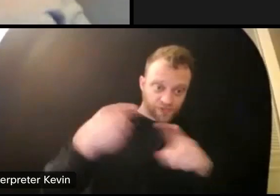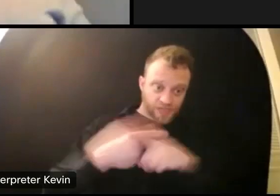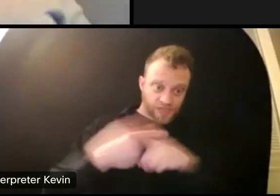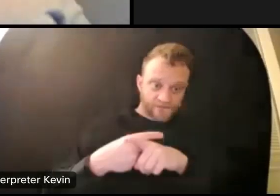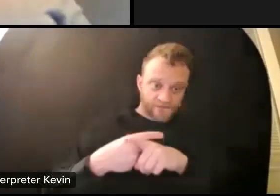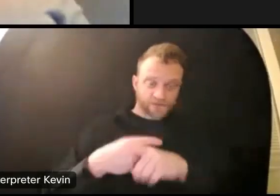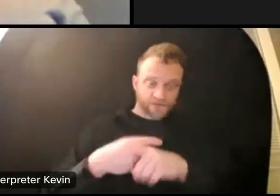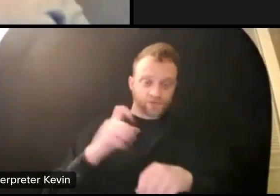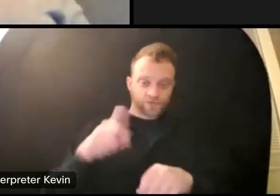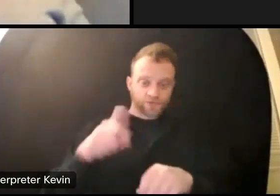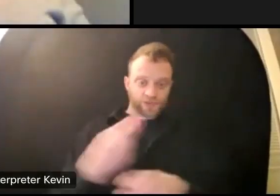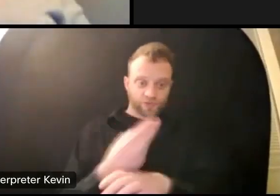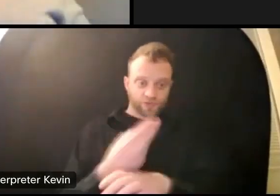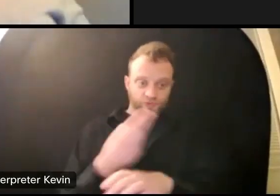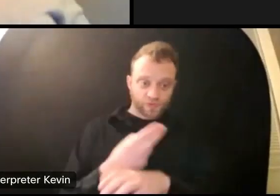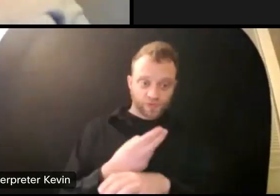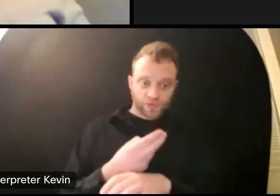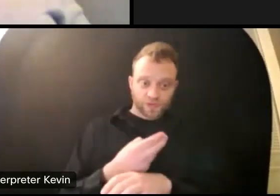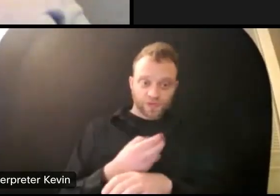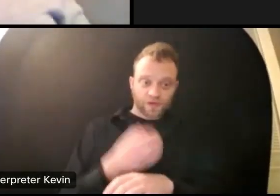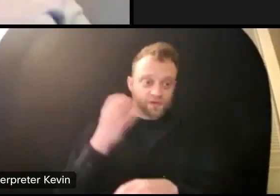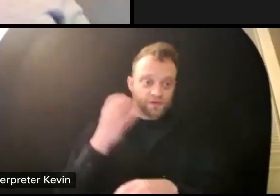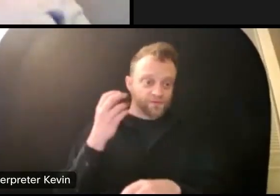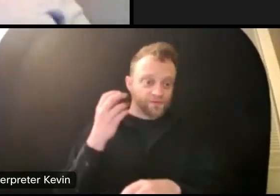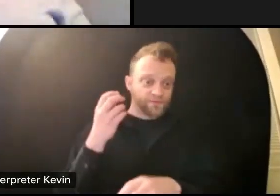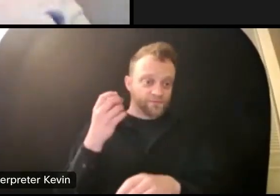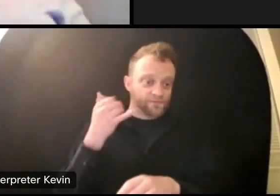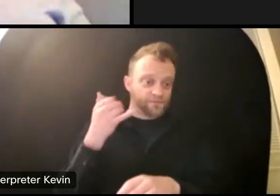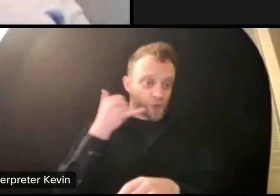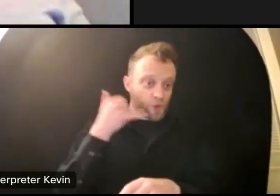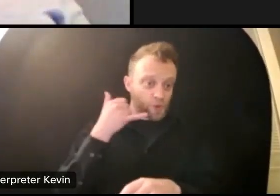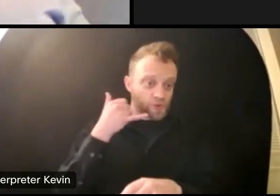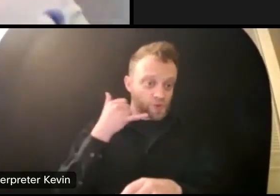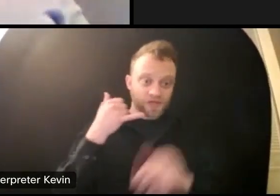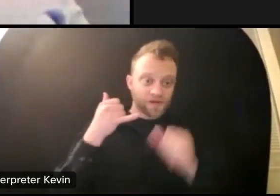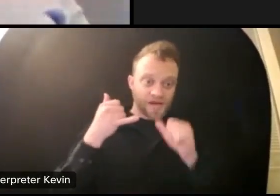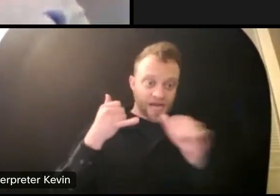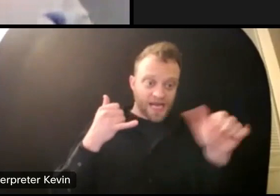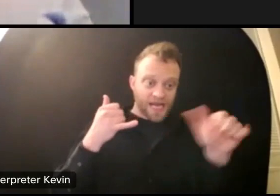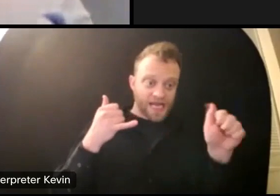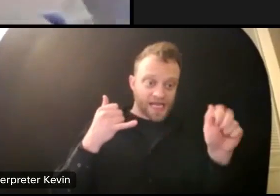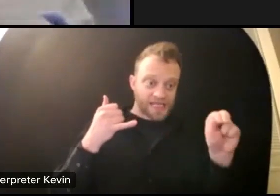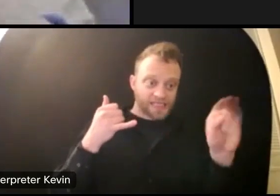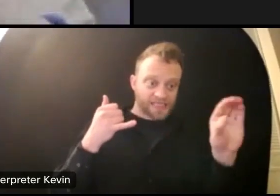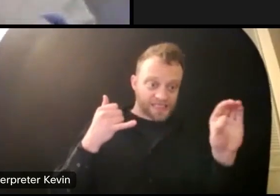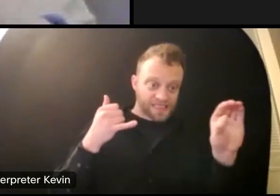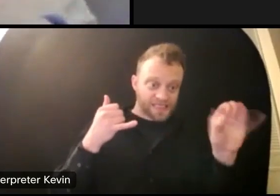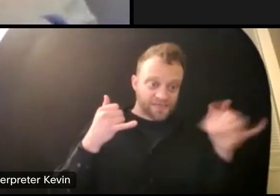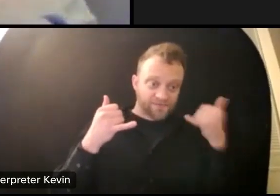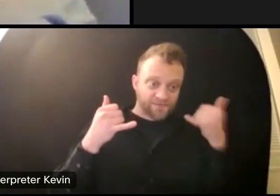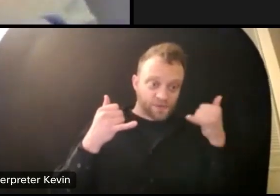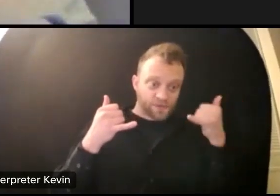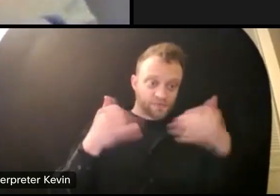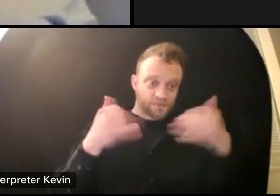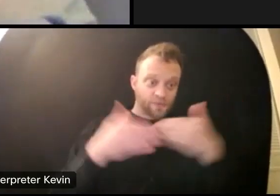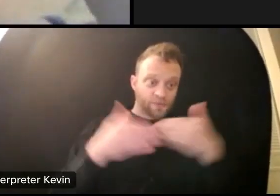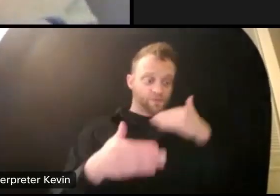the 20 years that I was a commissioner we never had ANC phones. Everybody used their home phones,